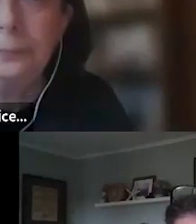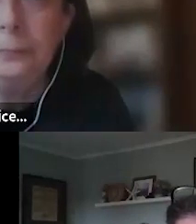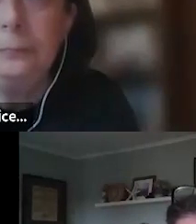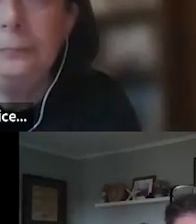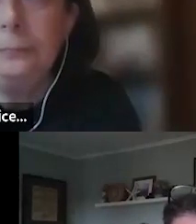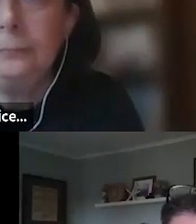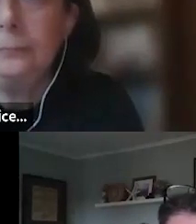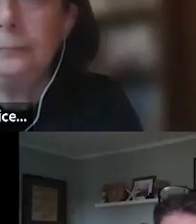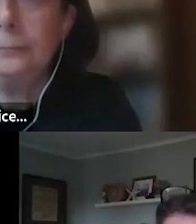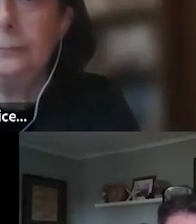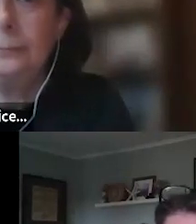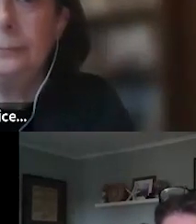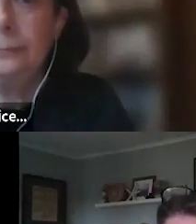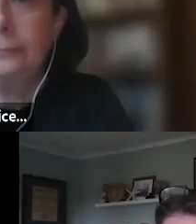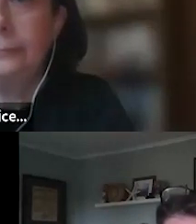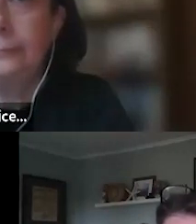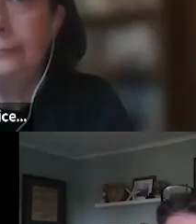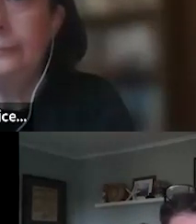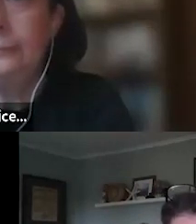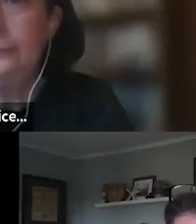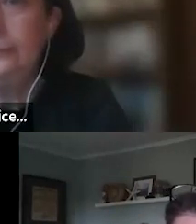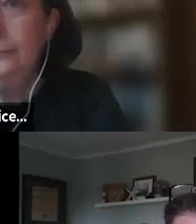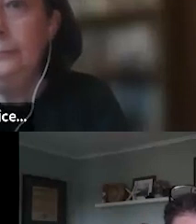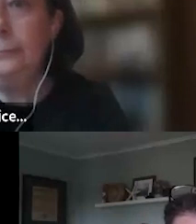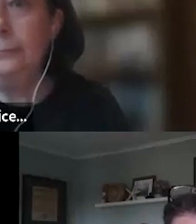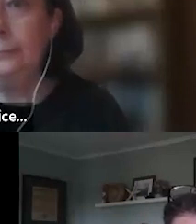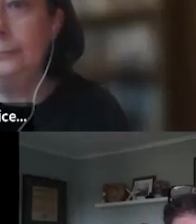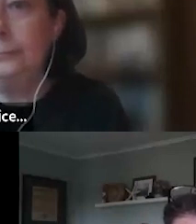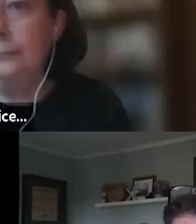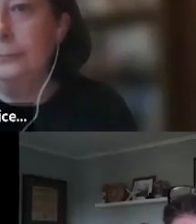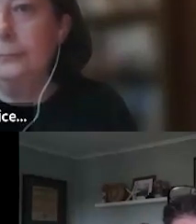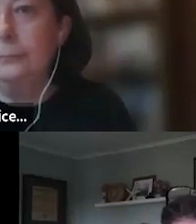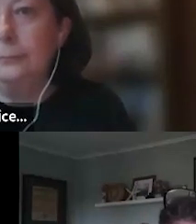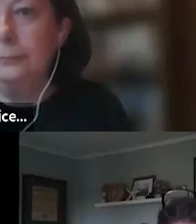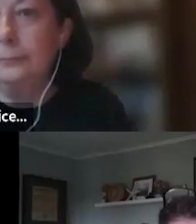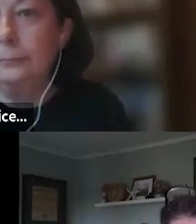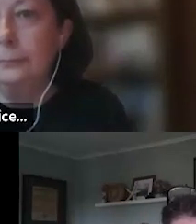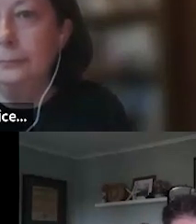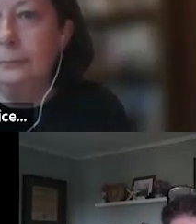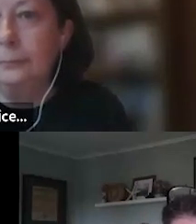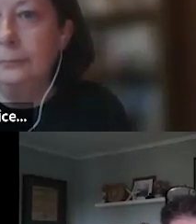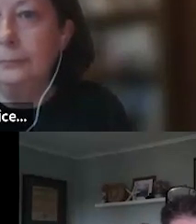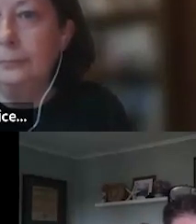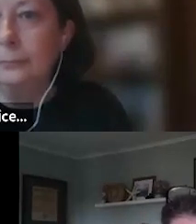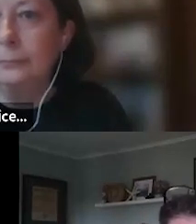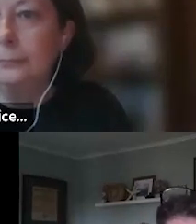to find out how do I connect to those organizations within my county that can really help connect